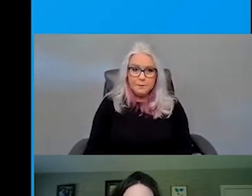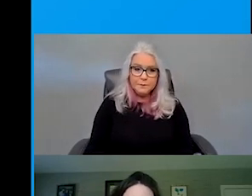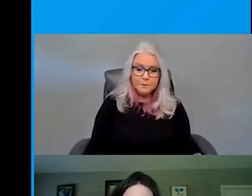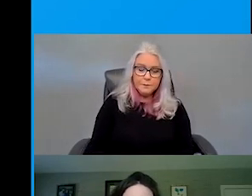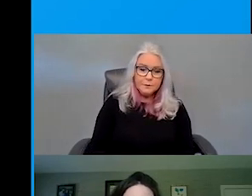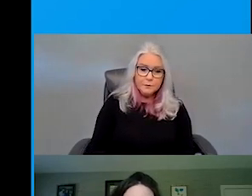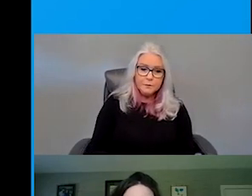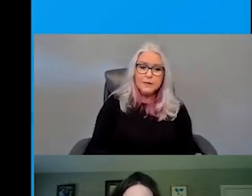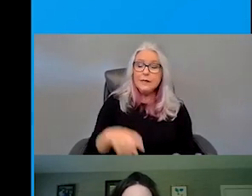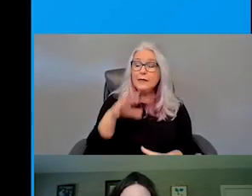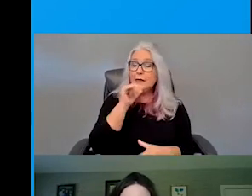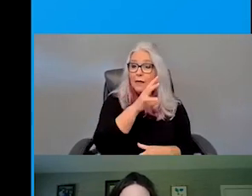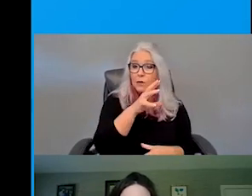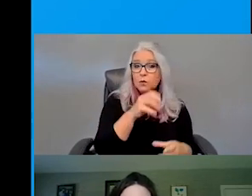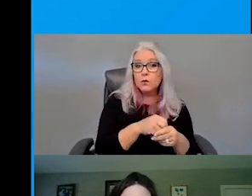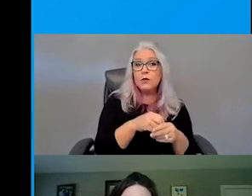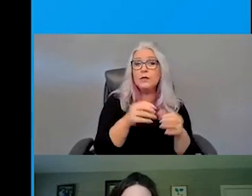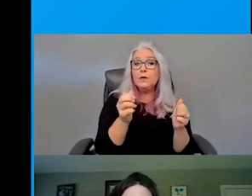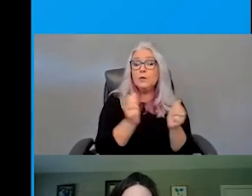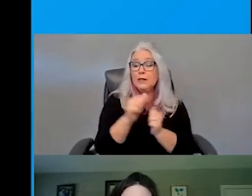preparedness or disability awareness may well be the result